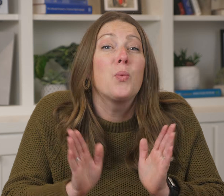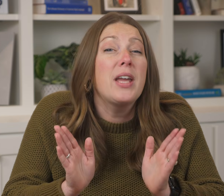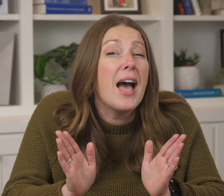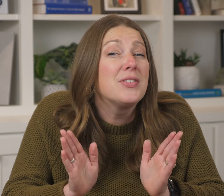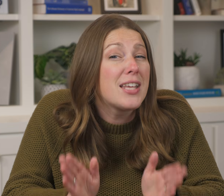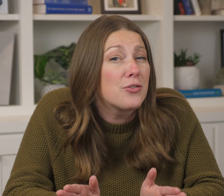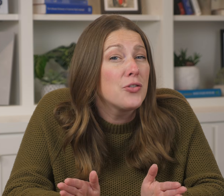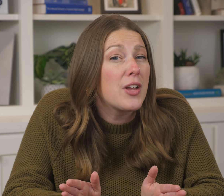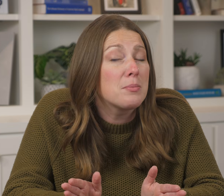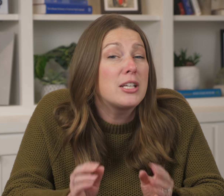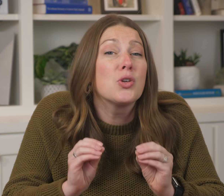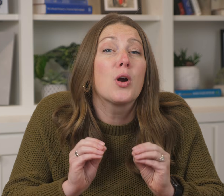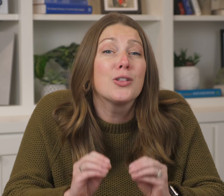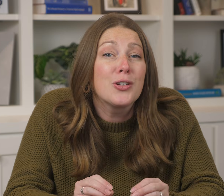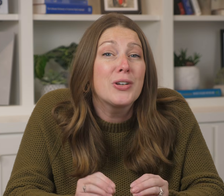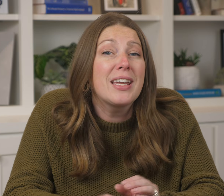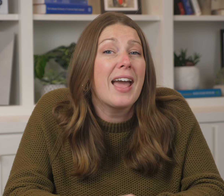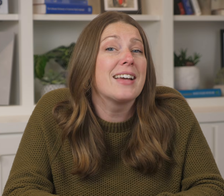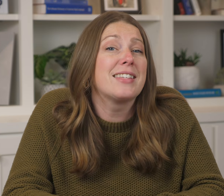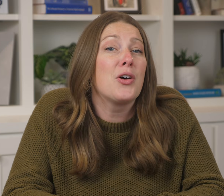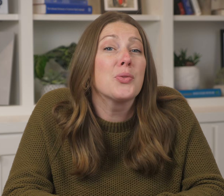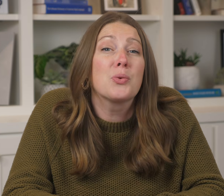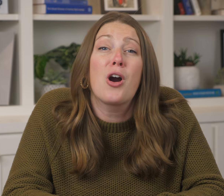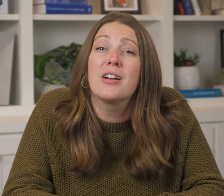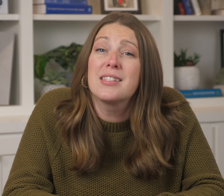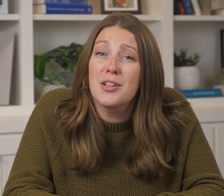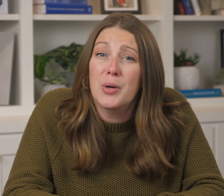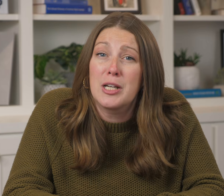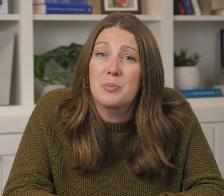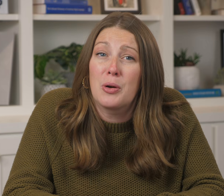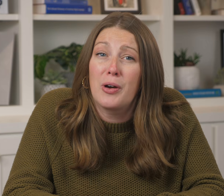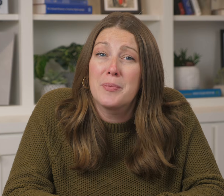We have several families who are learning ASL through our Accelerated program.